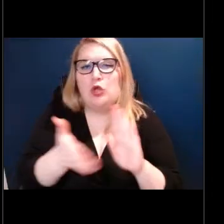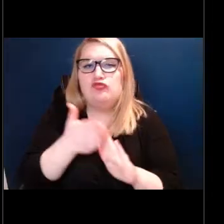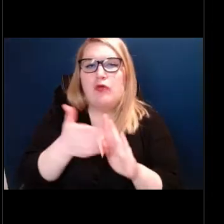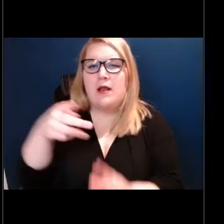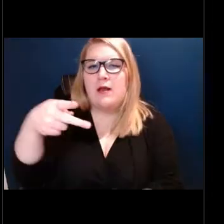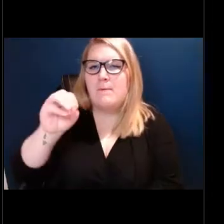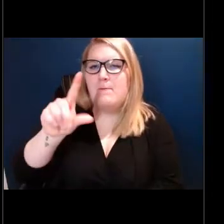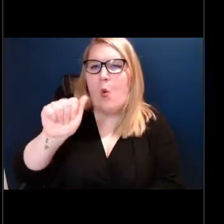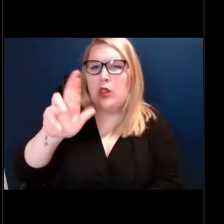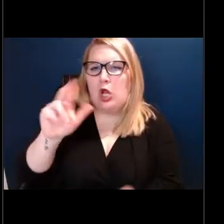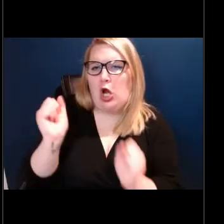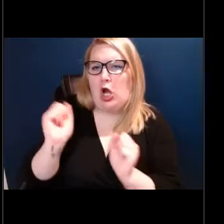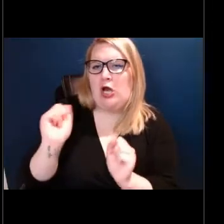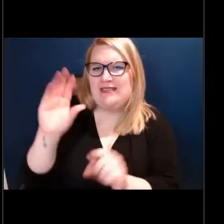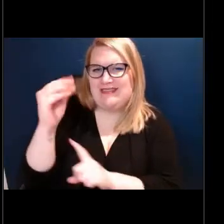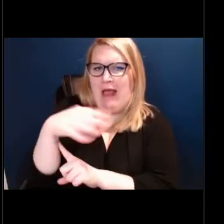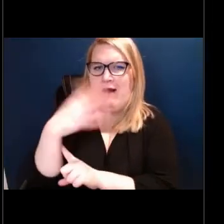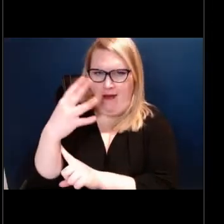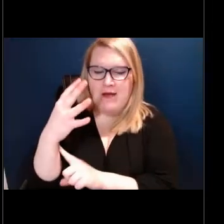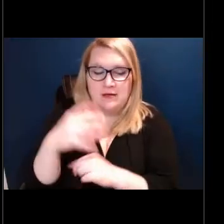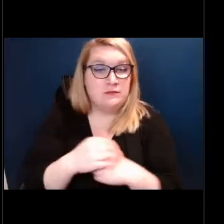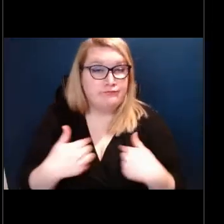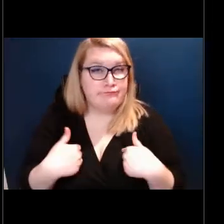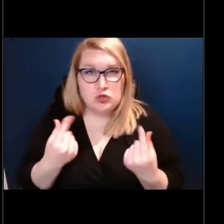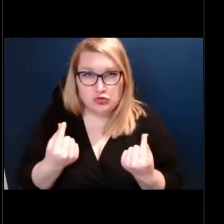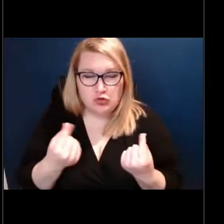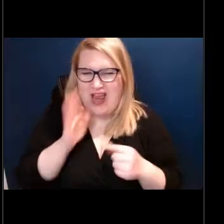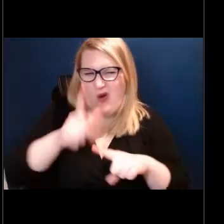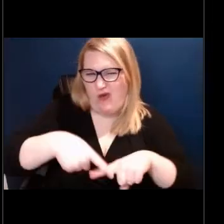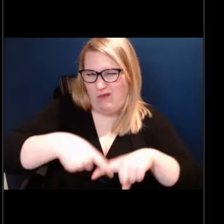And what I'm going to do right now is go ahead and just pause for a second.